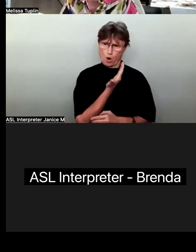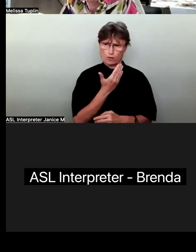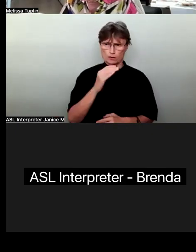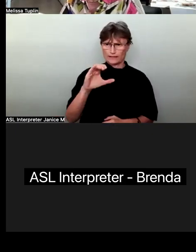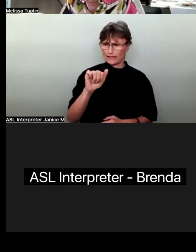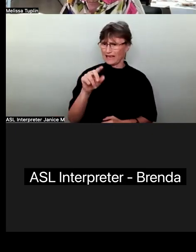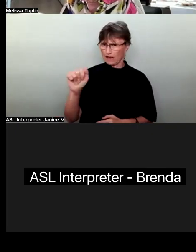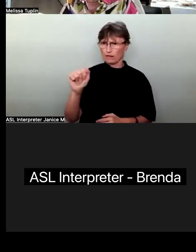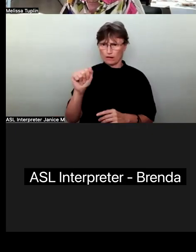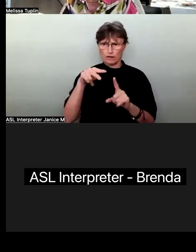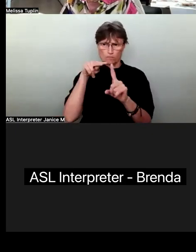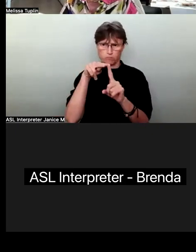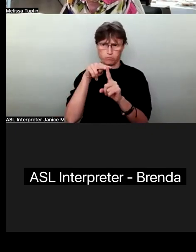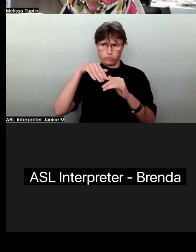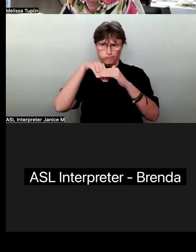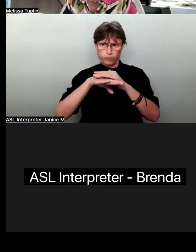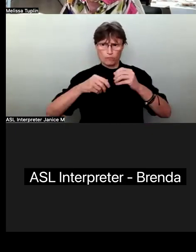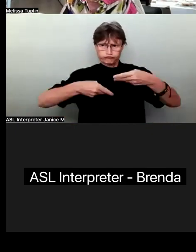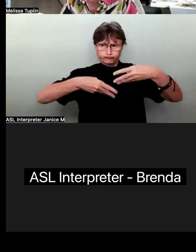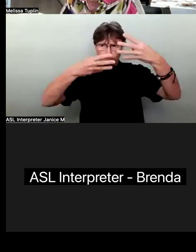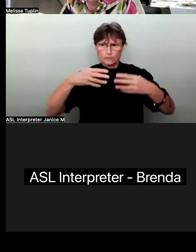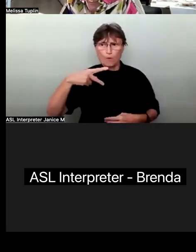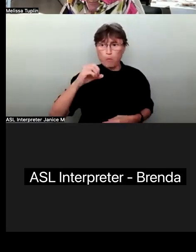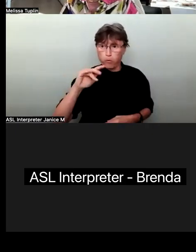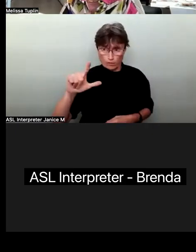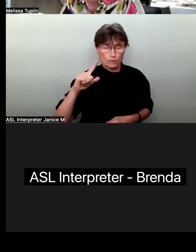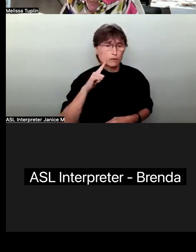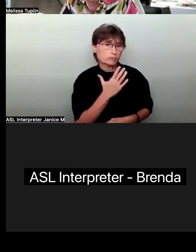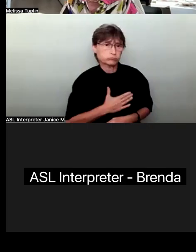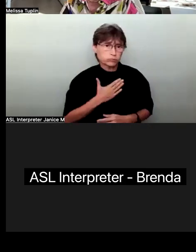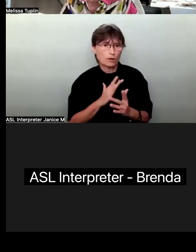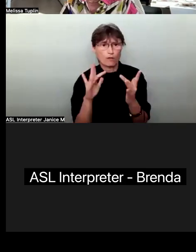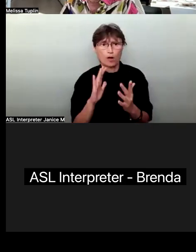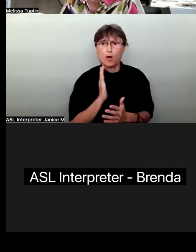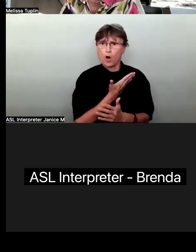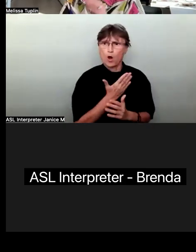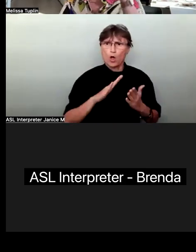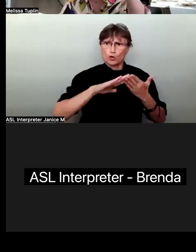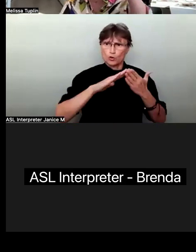or any other technical matters, please contact our Community Investment Systems Lead, Van,